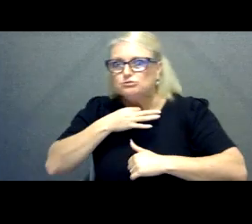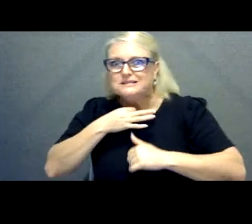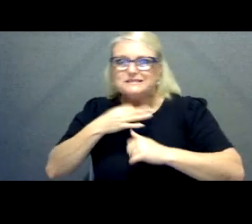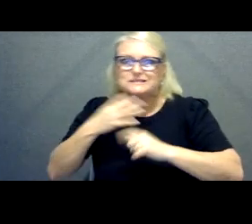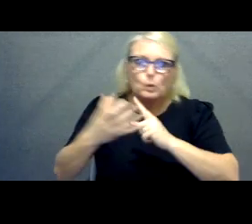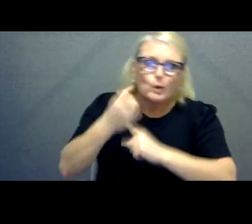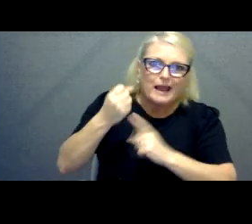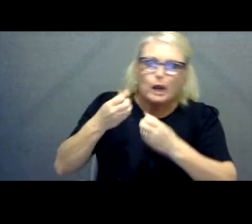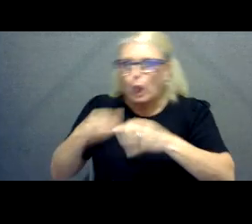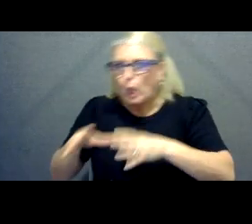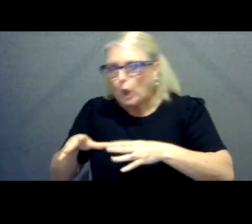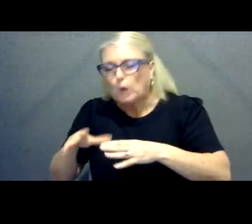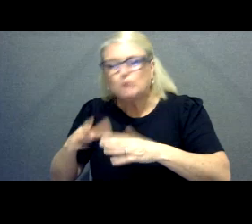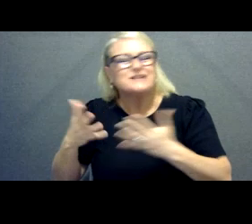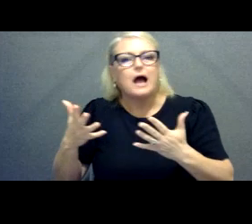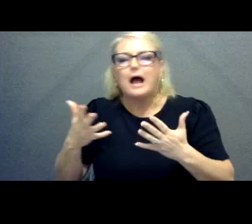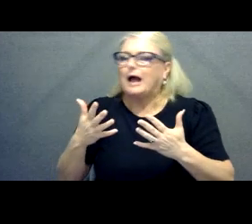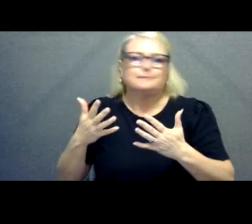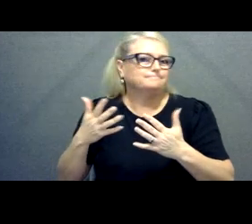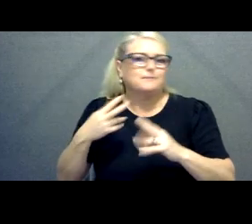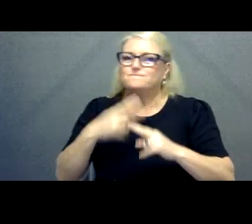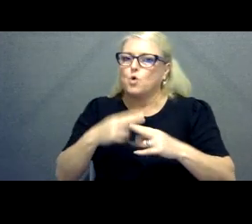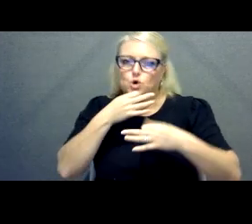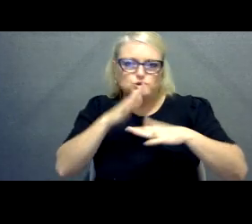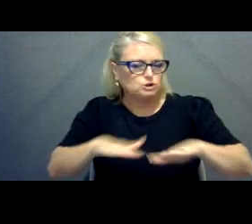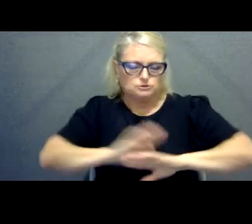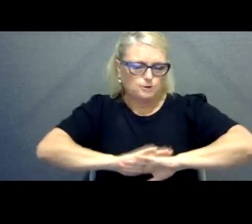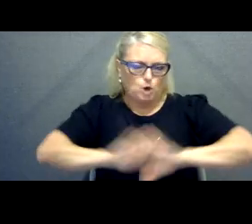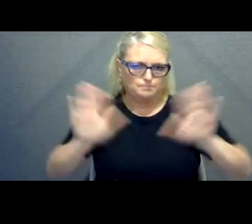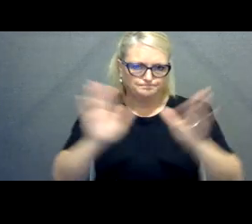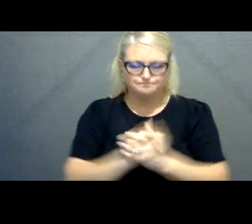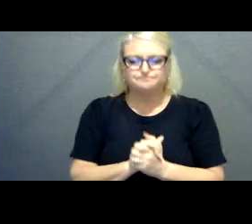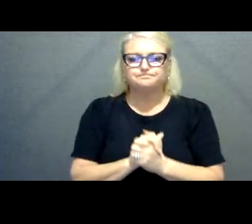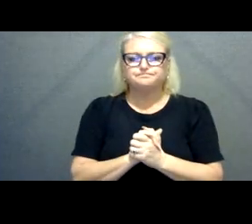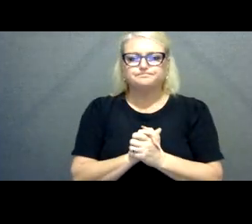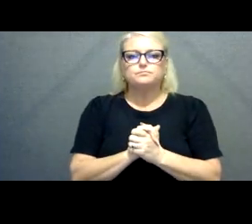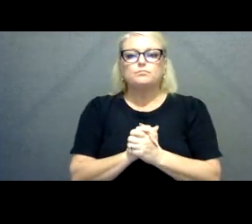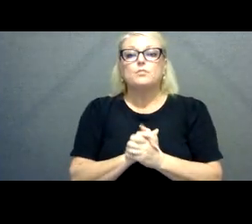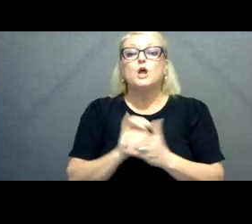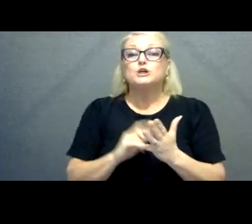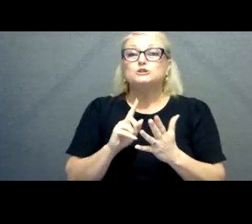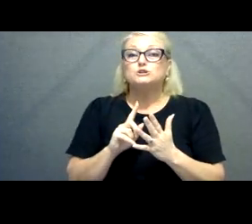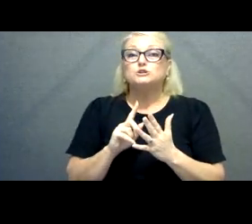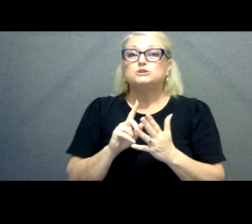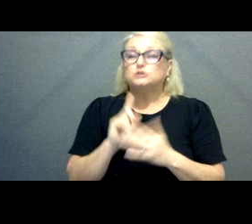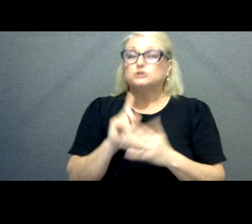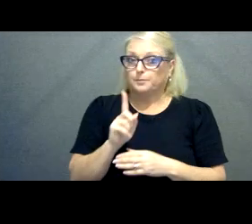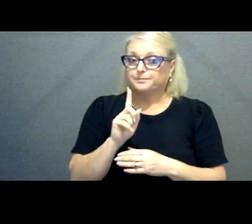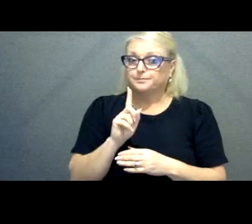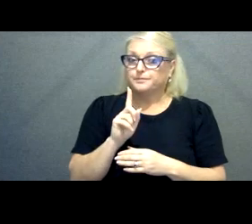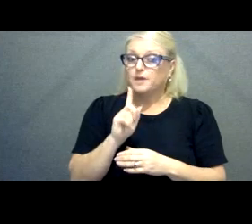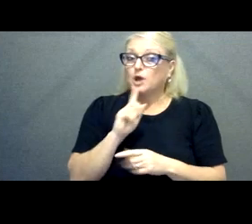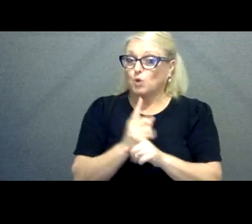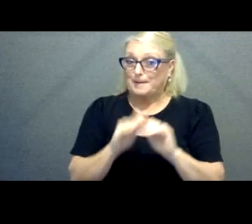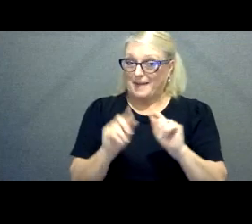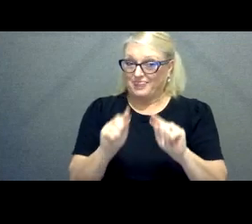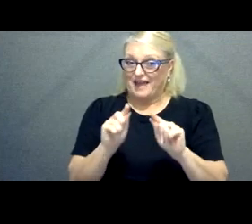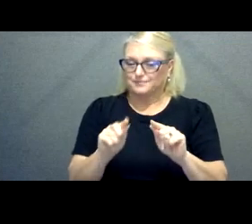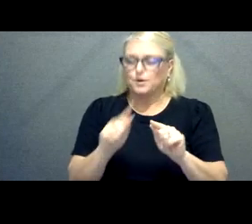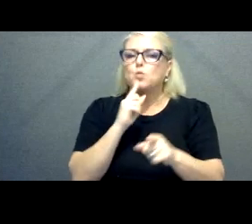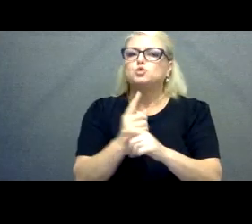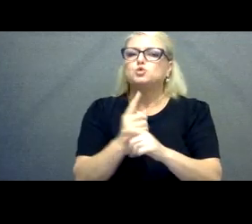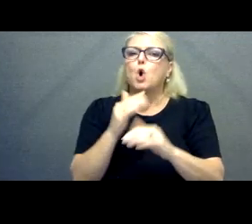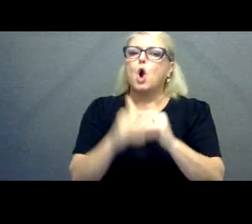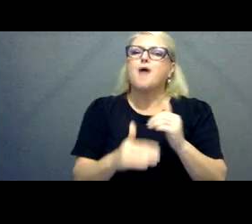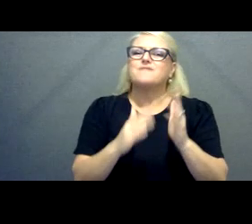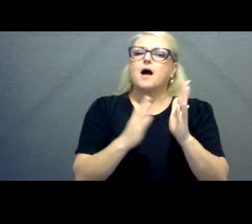provides guidance um to yeah on that on that issue um so we'll go into the means and merits test now